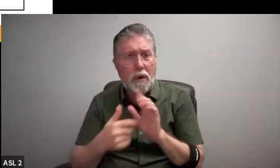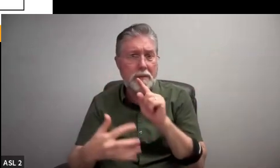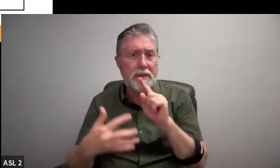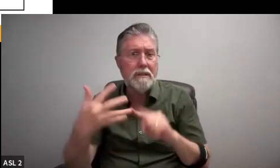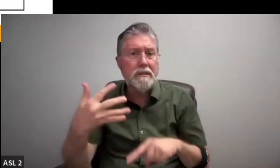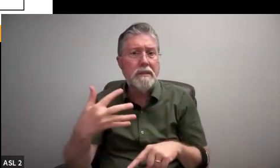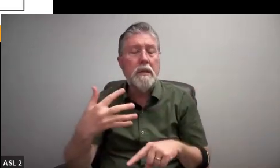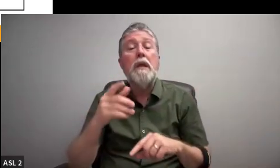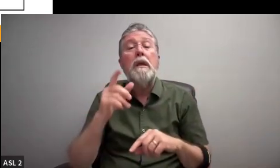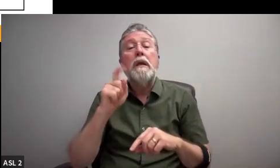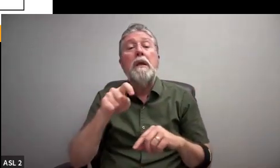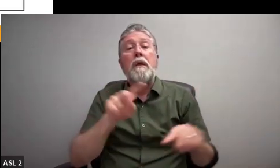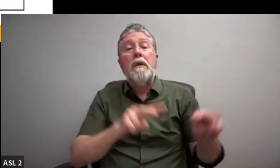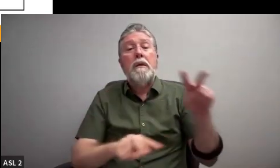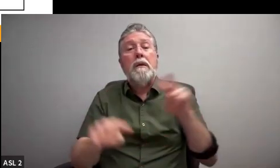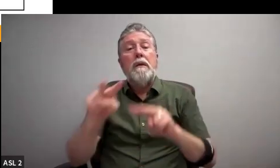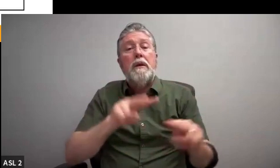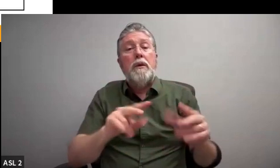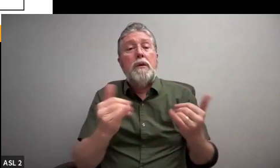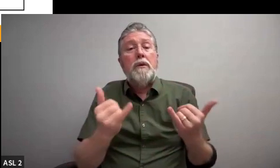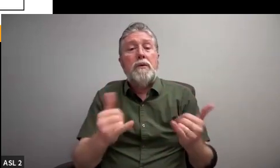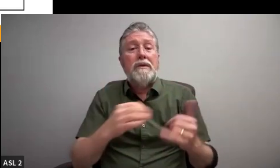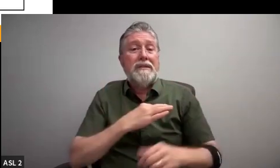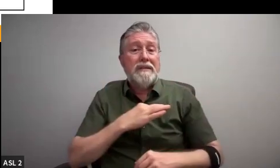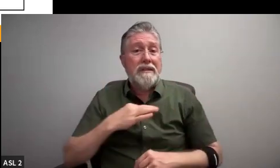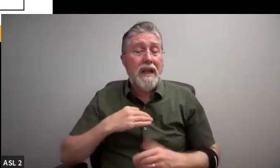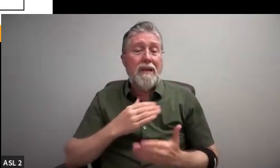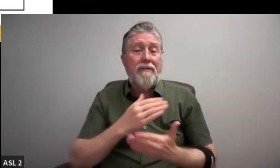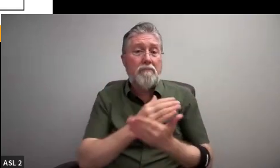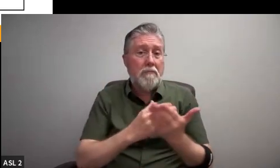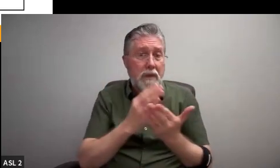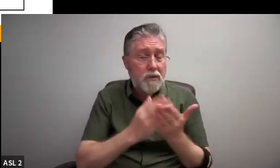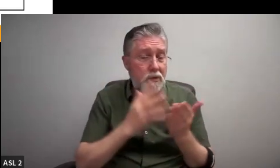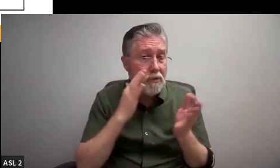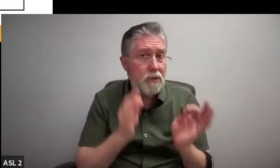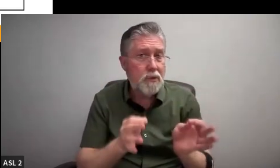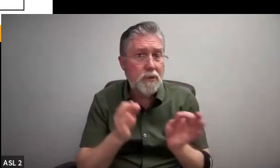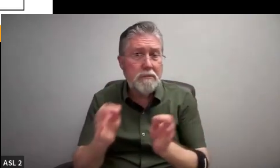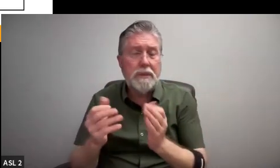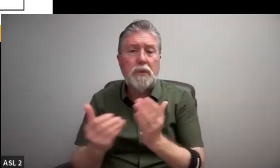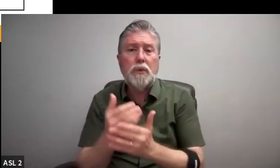need to be evaluating their current staff and budget to determine new staffing assignments and